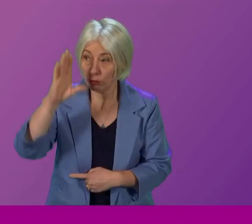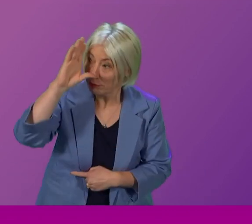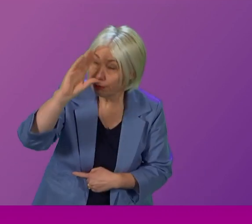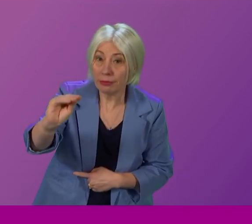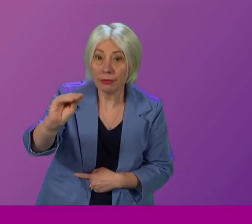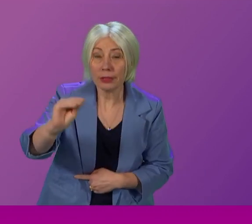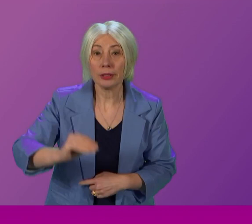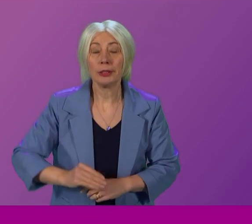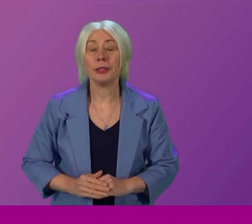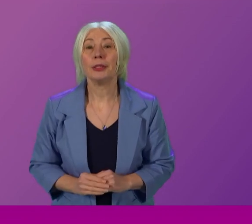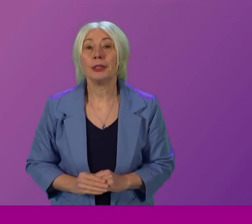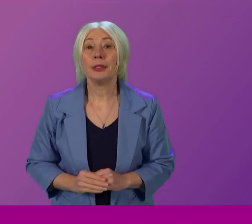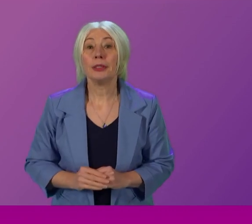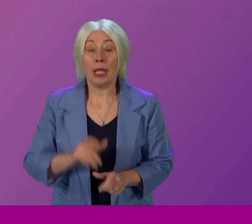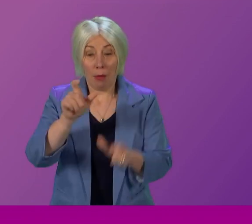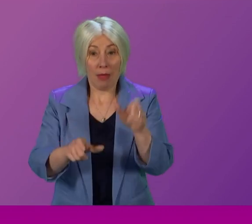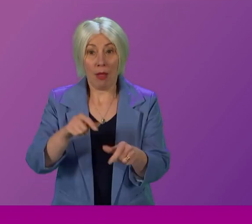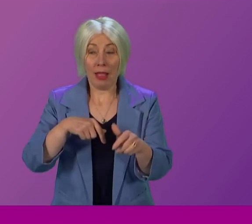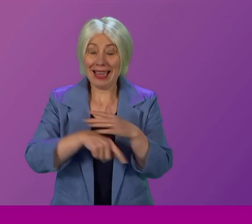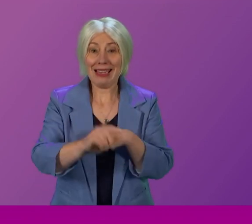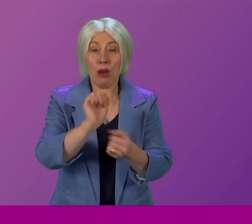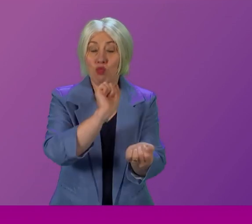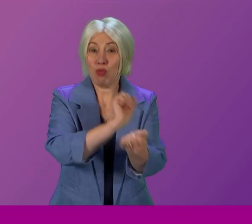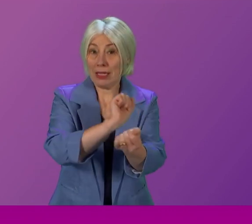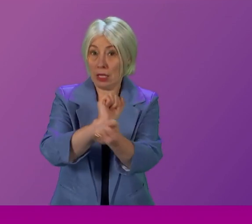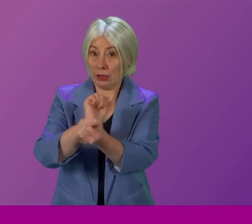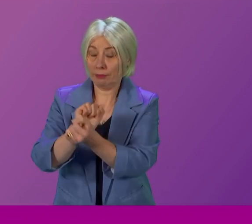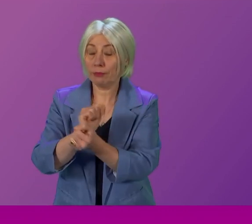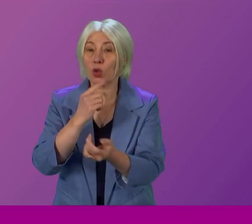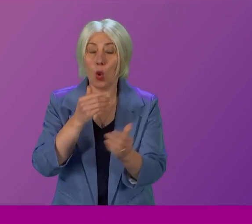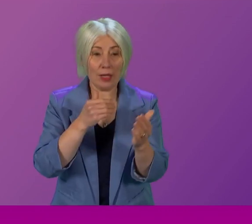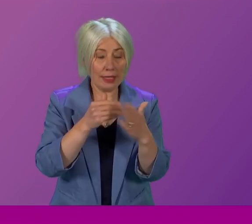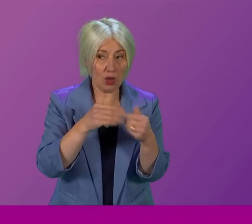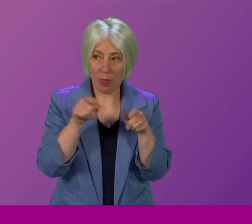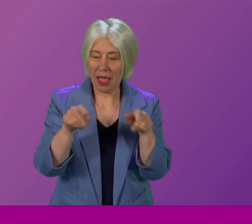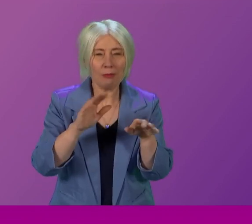Those in the prison estate are dealt with depending on the nature of the crime and